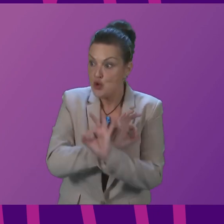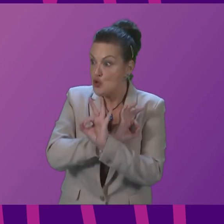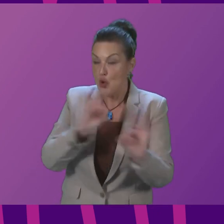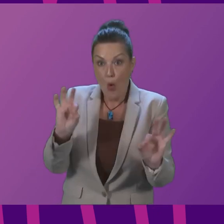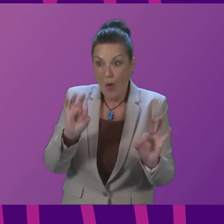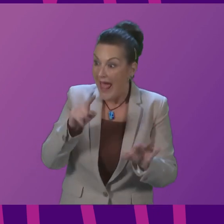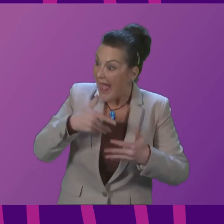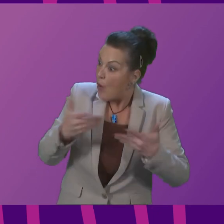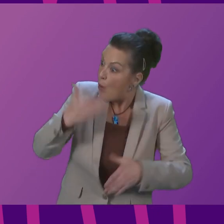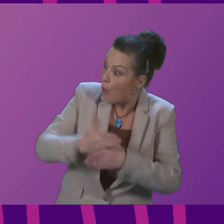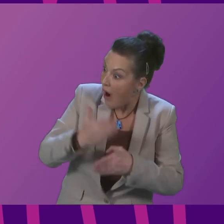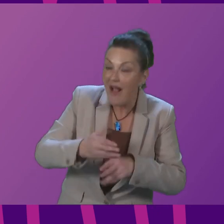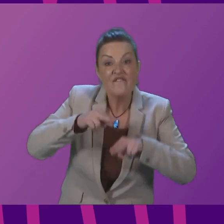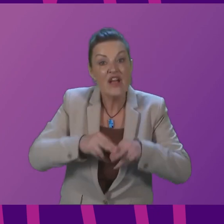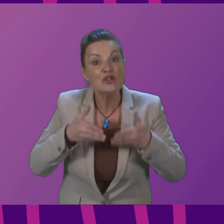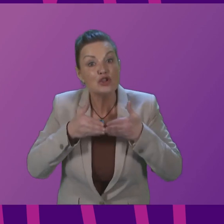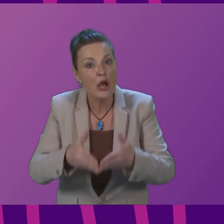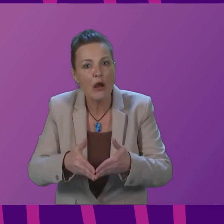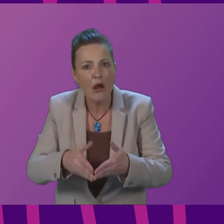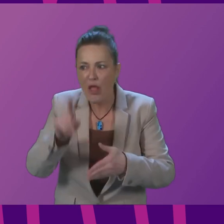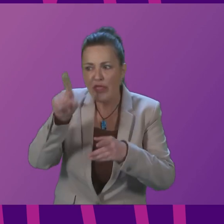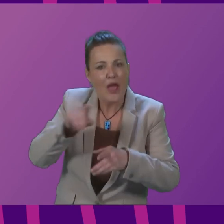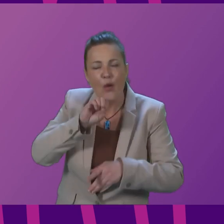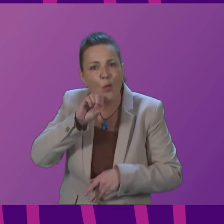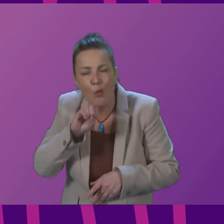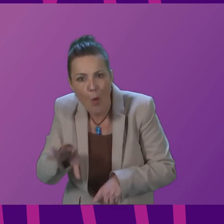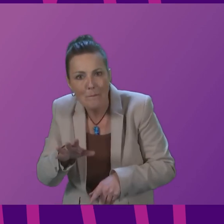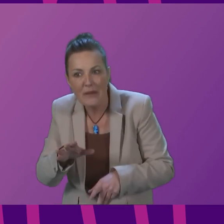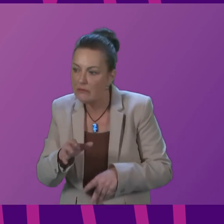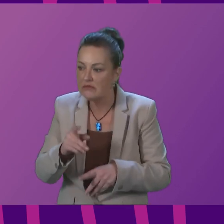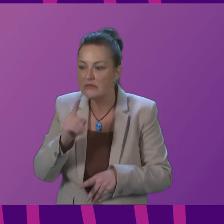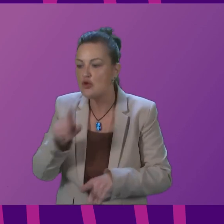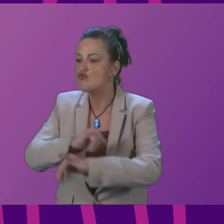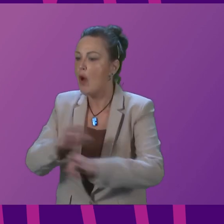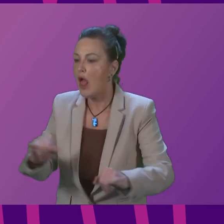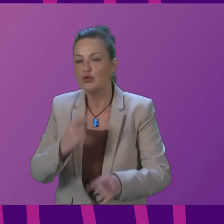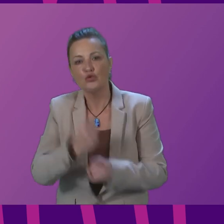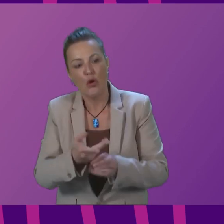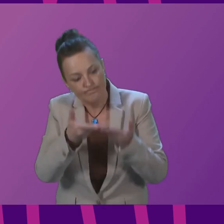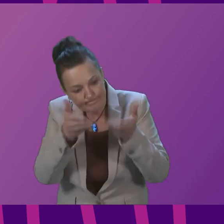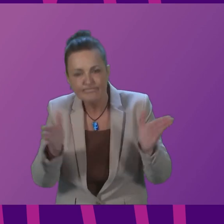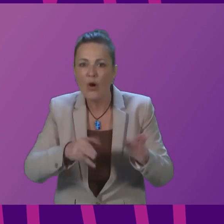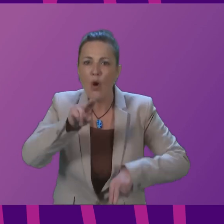prevented in any way, shape or form from speaking in full to Audit Scotland.